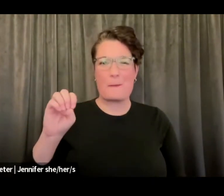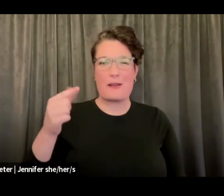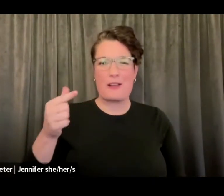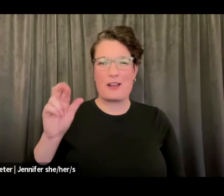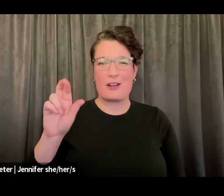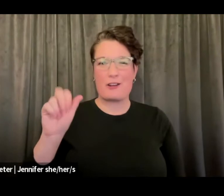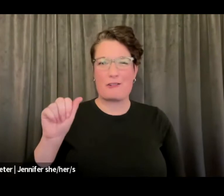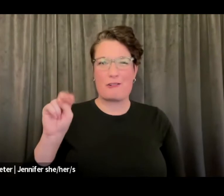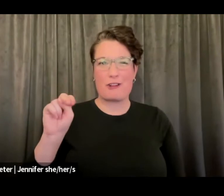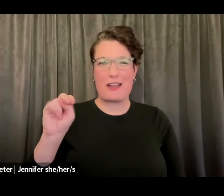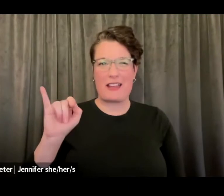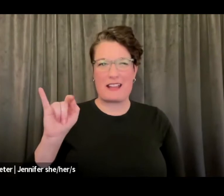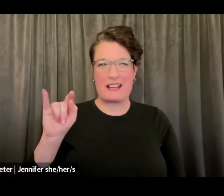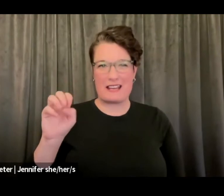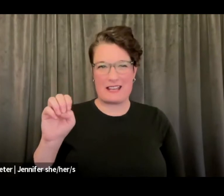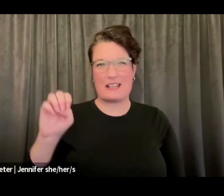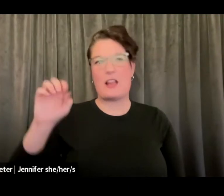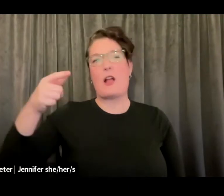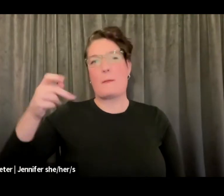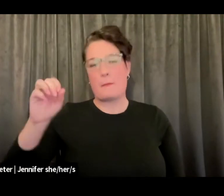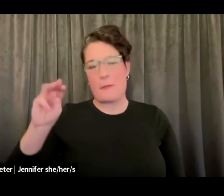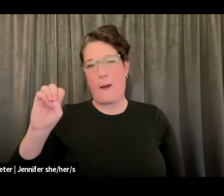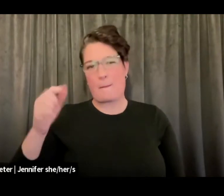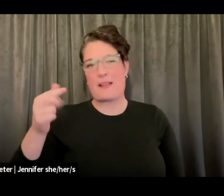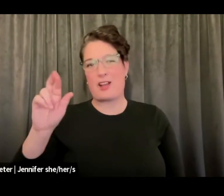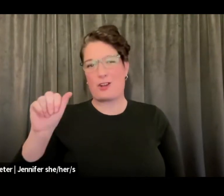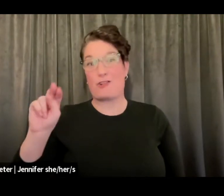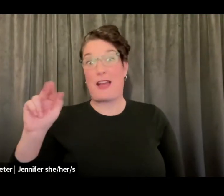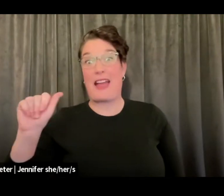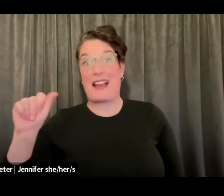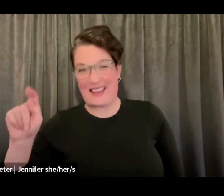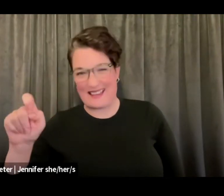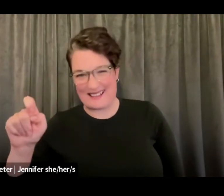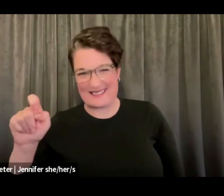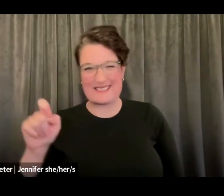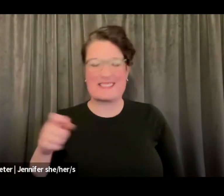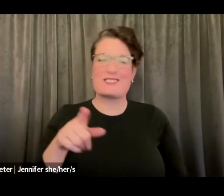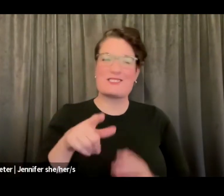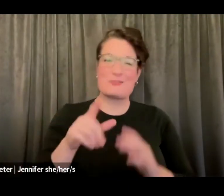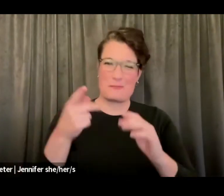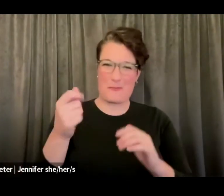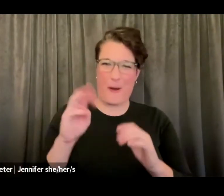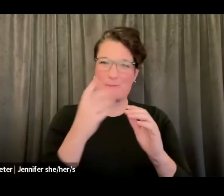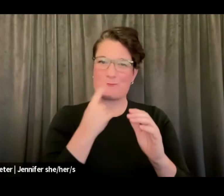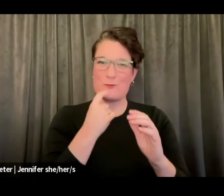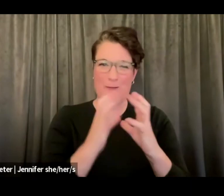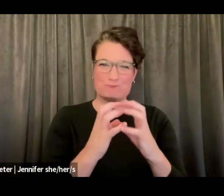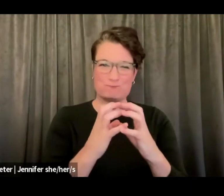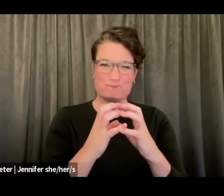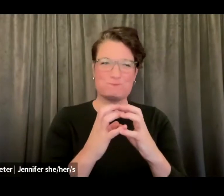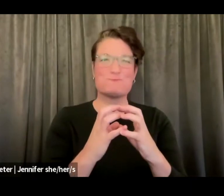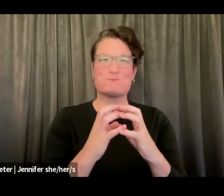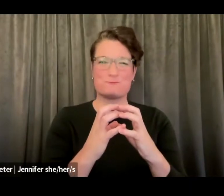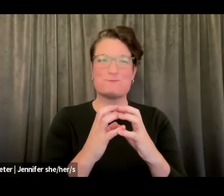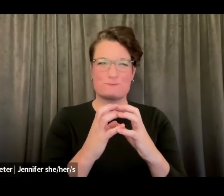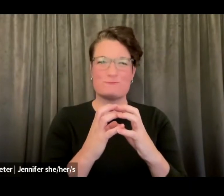to offer you a pomegranate meditation. So go ahead and find a comfortable space or just tune in while